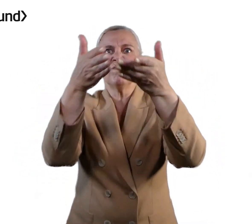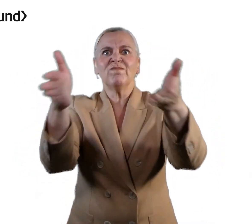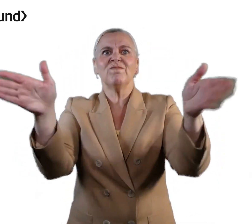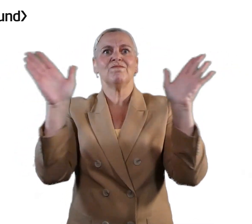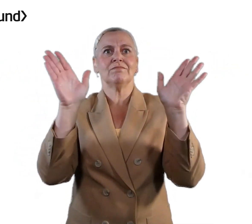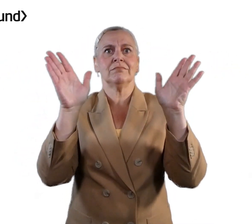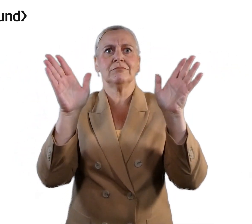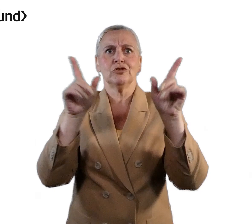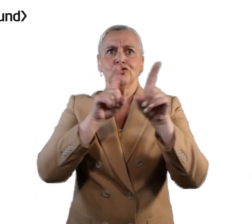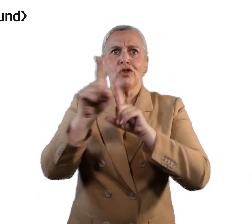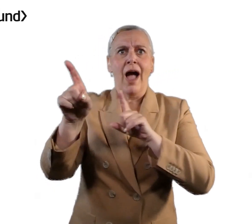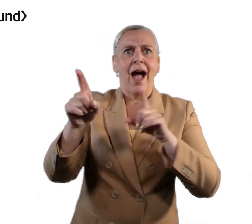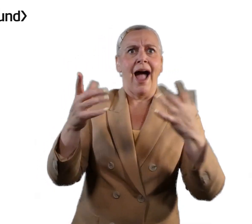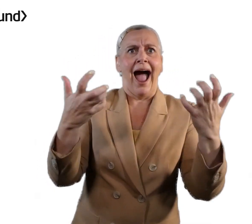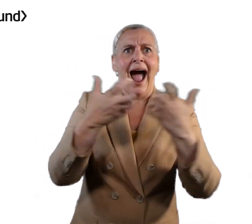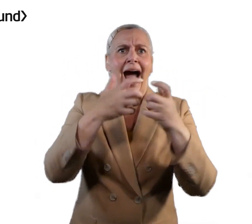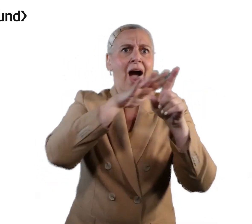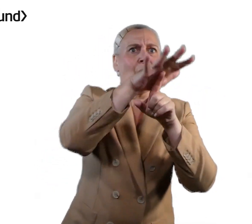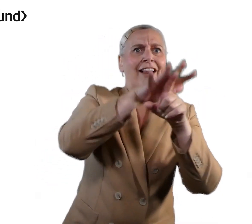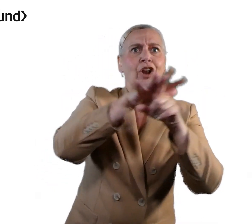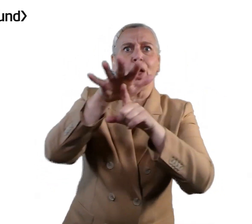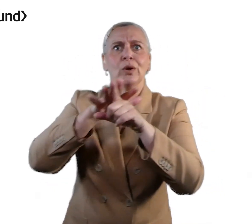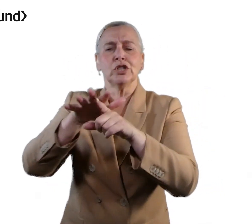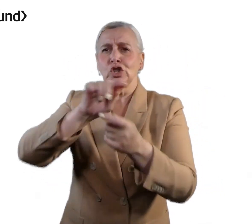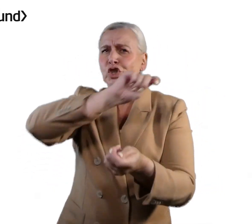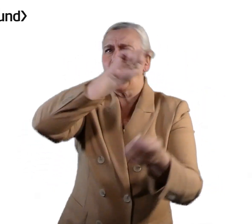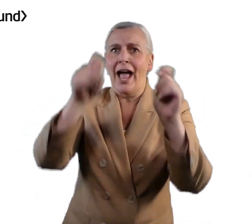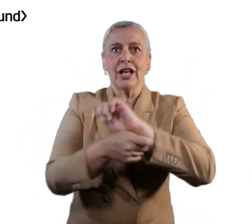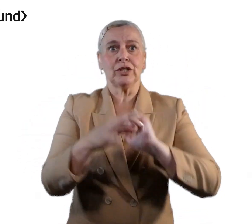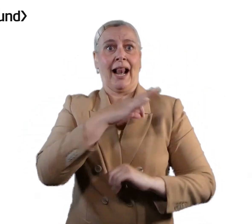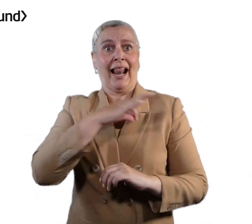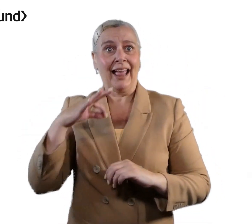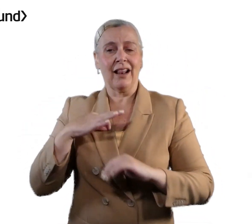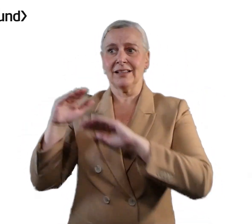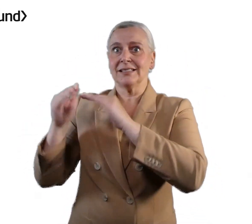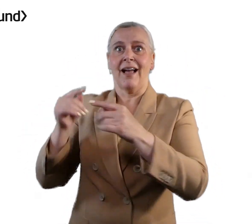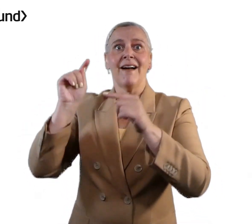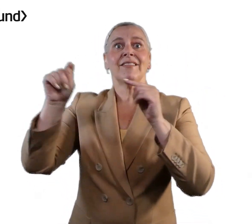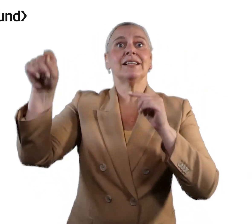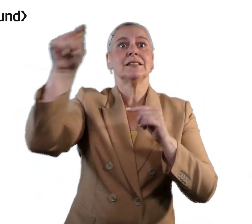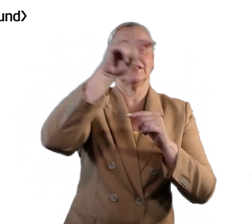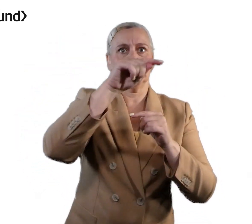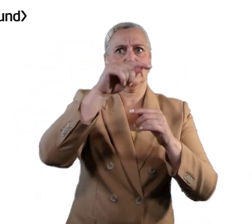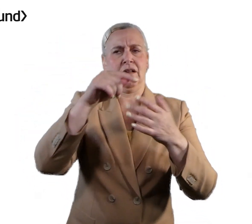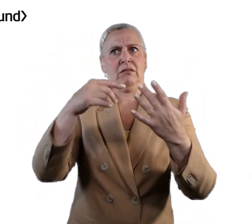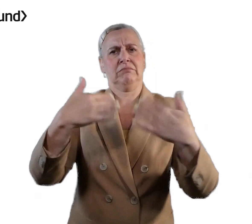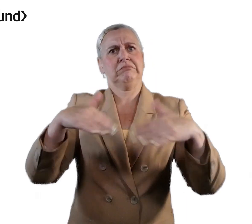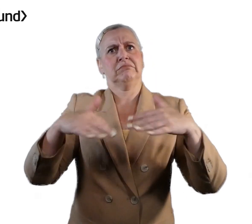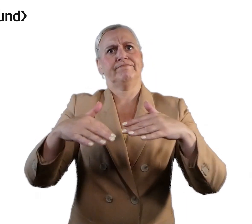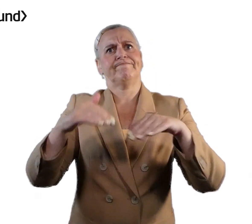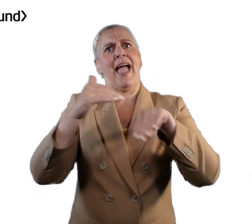the wider system, as well as how they can influence change to clinical and service areas that most